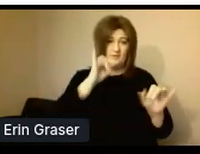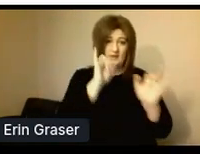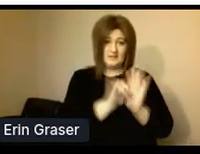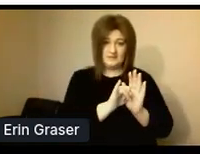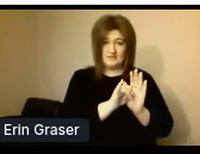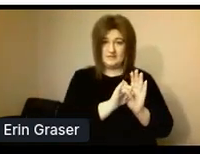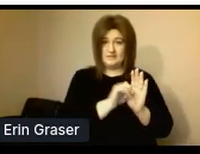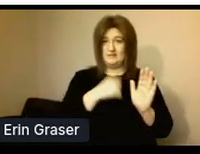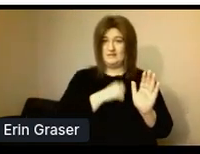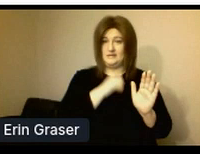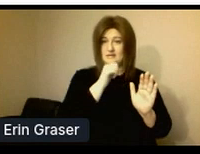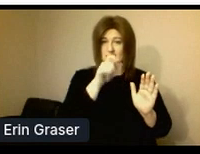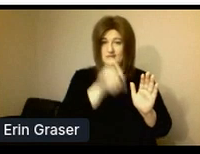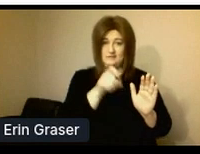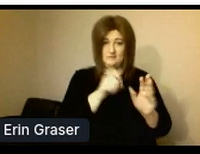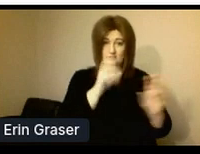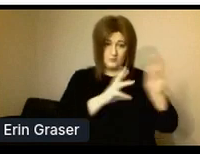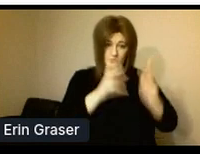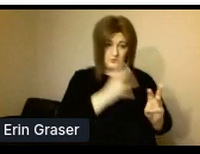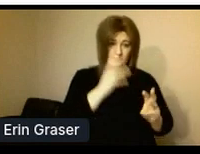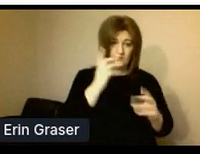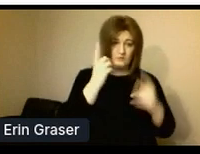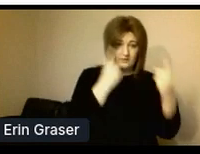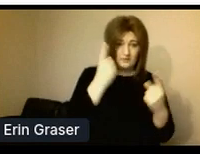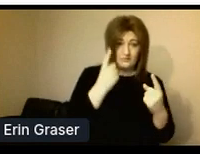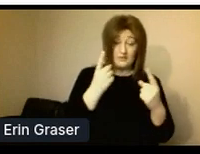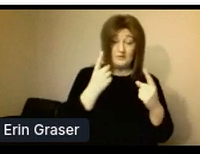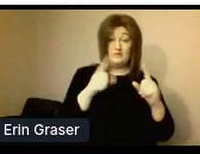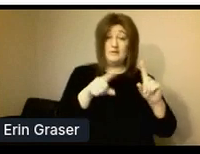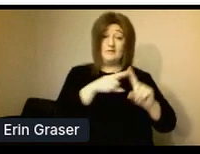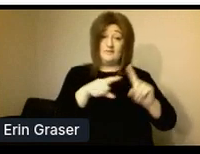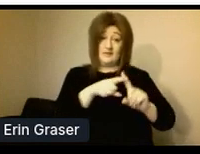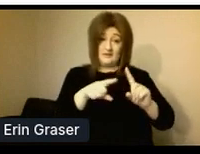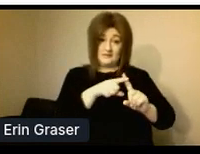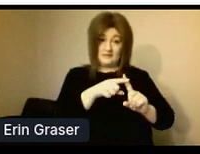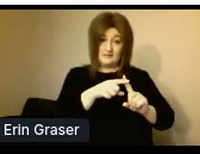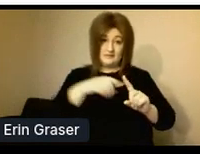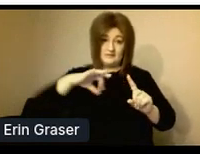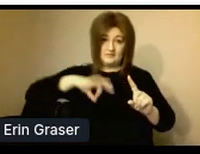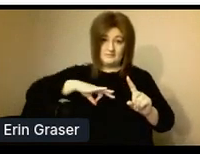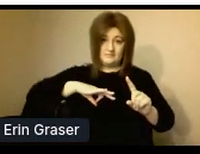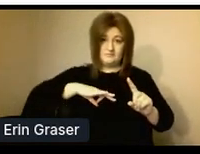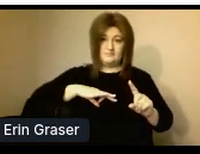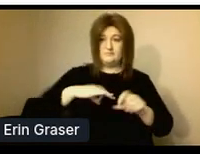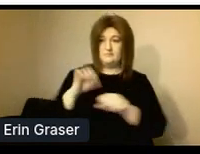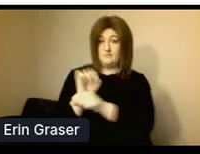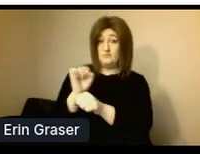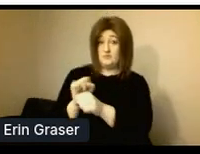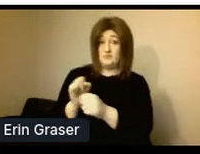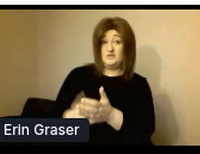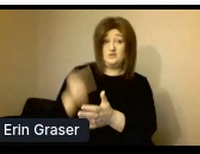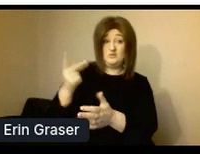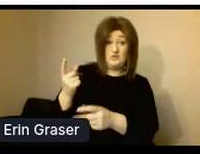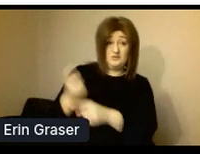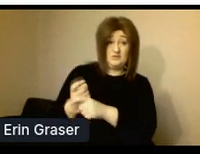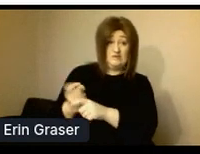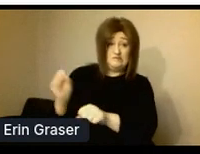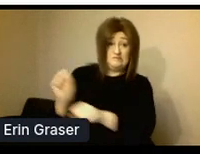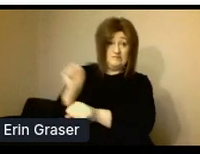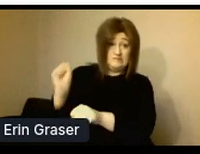"Advantage." "Having to work twice as hard to get what someone gets more easily."